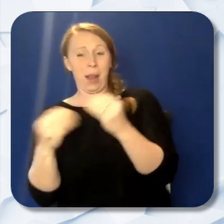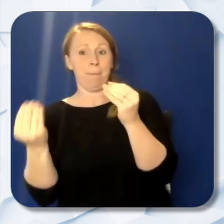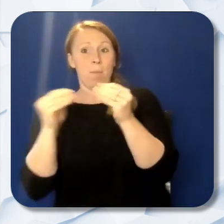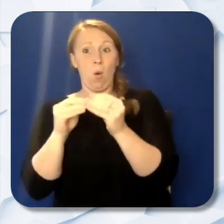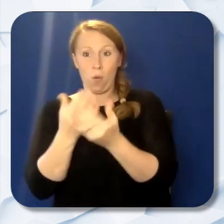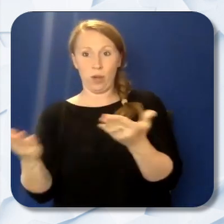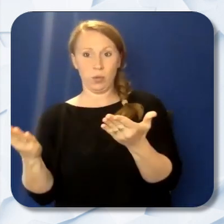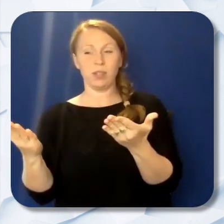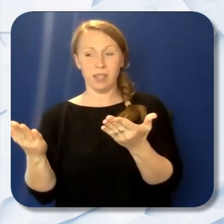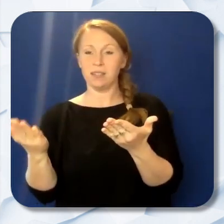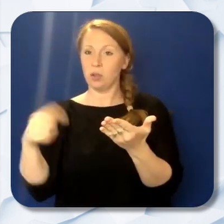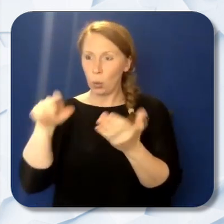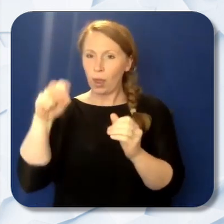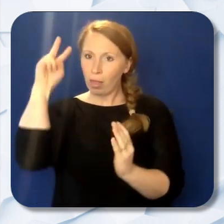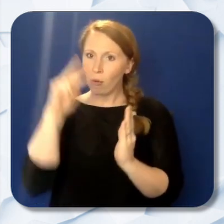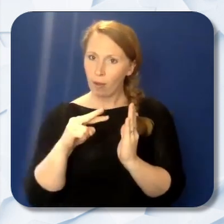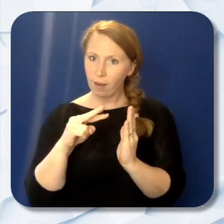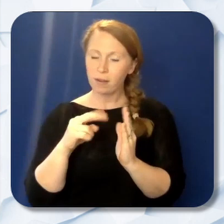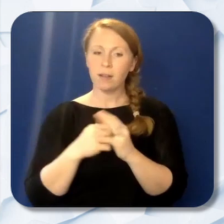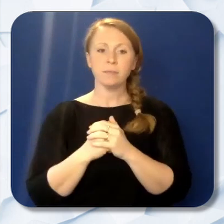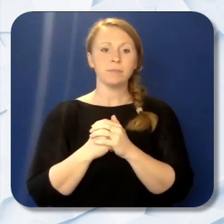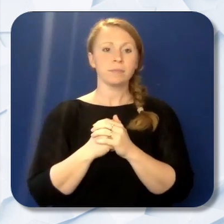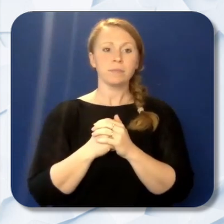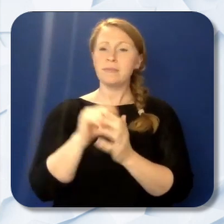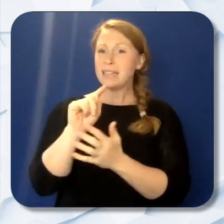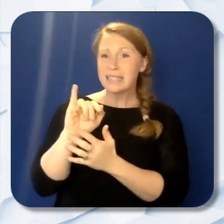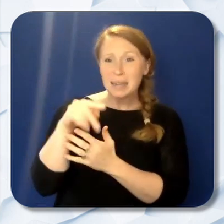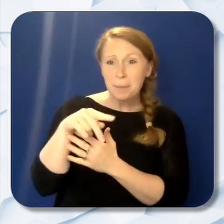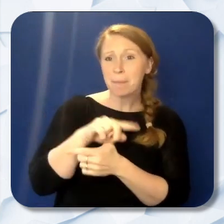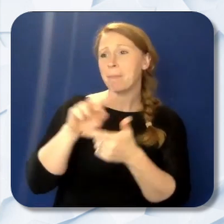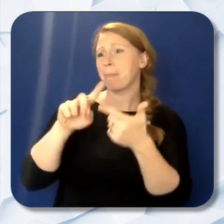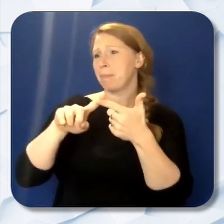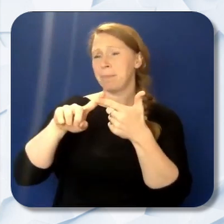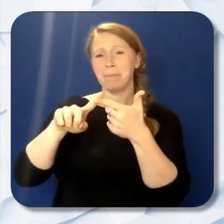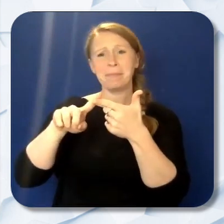for you to explore. Uh, there's some great tips uh, and really easy to use information